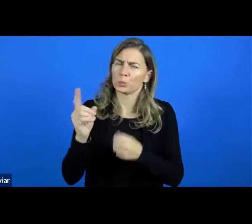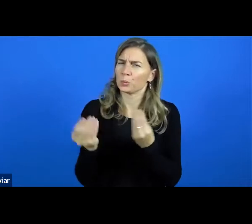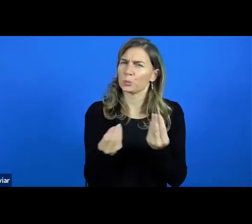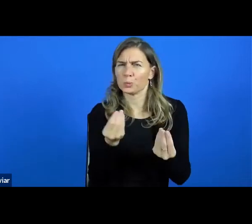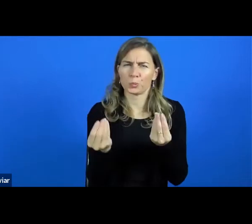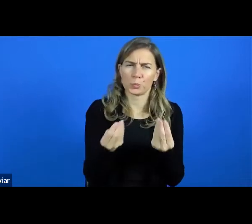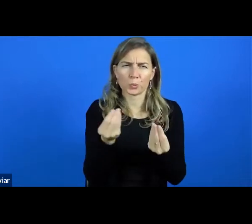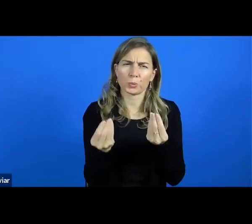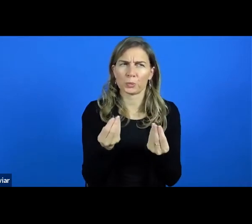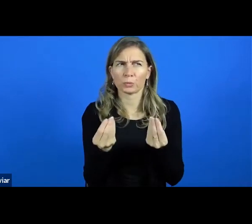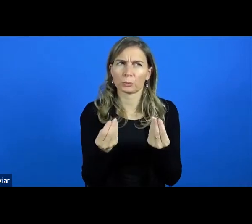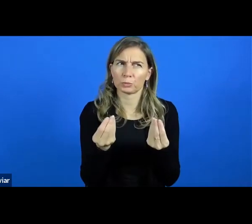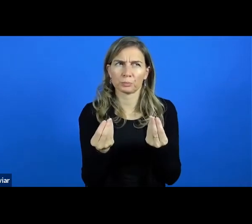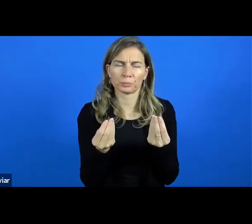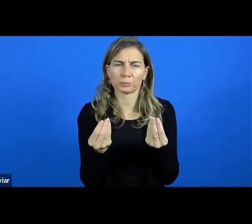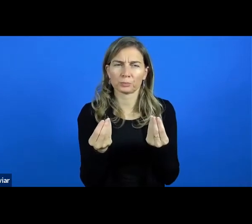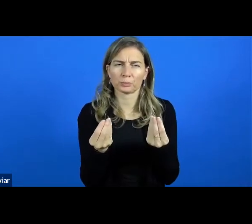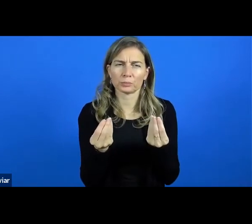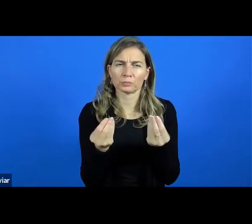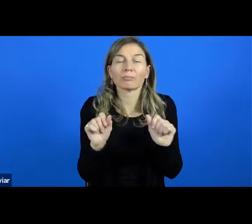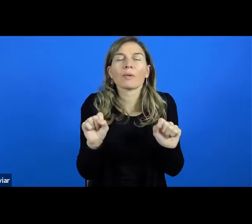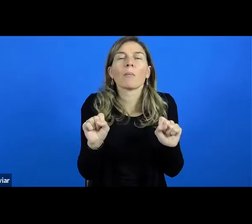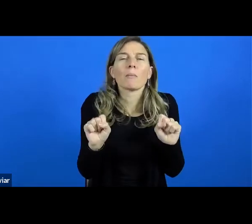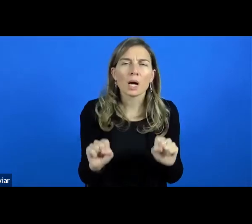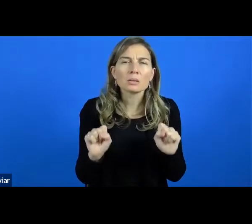and then, they could take a profit from this legislation